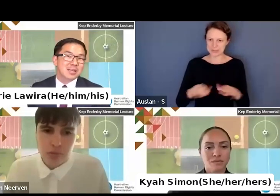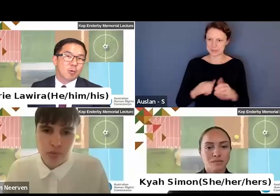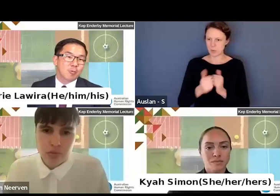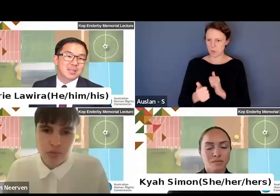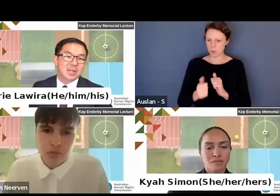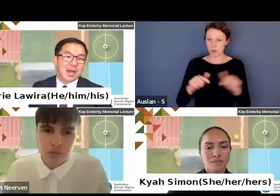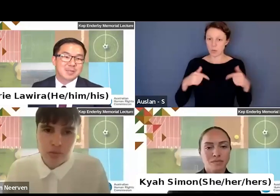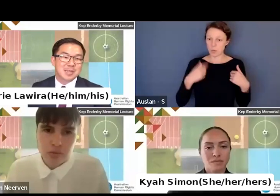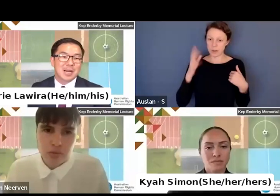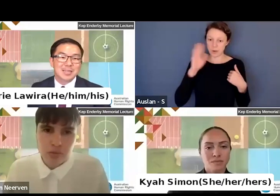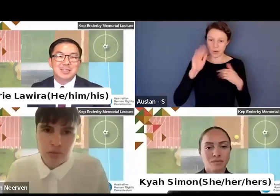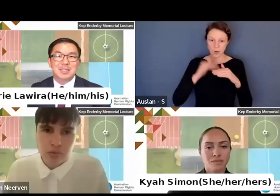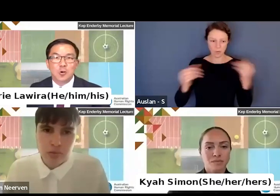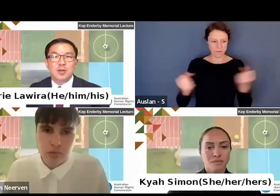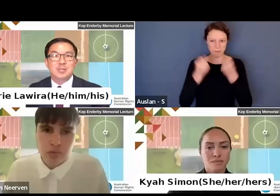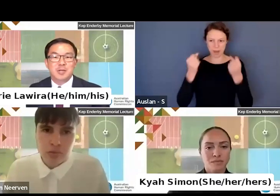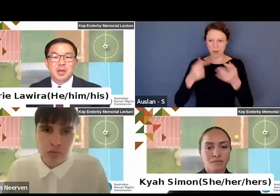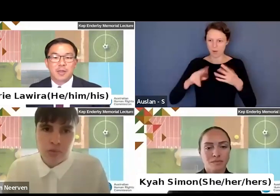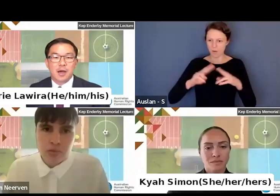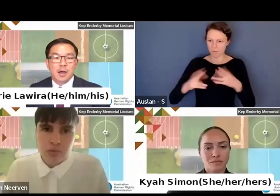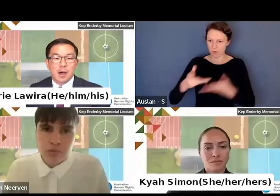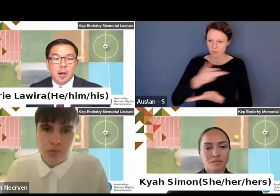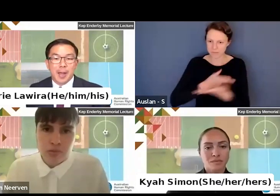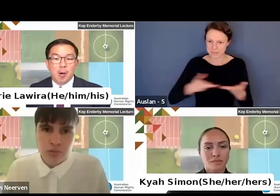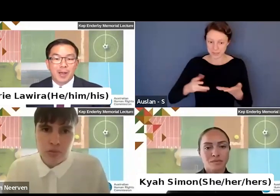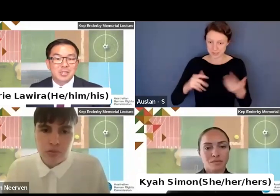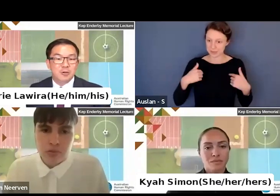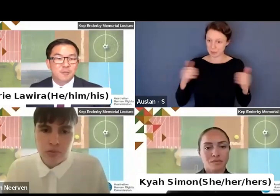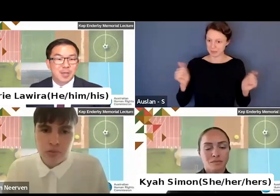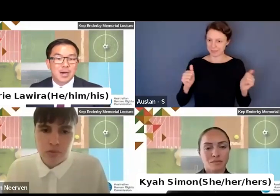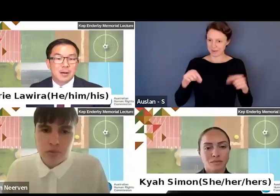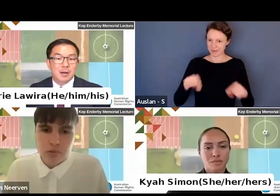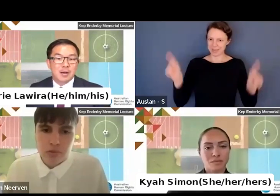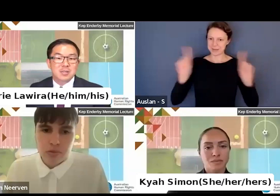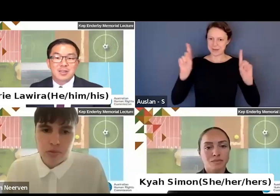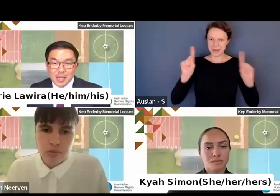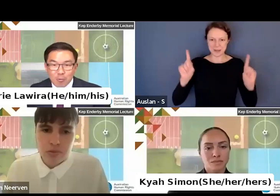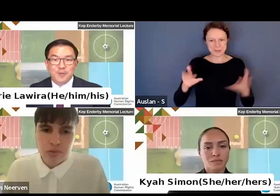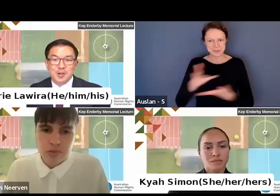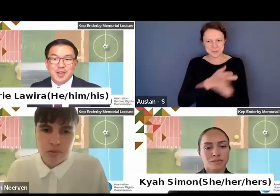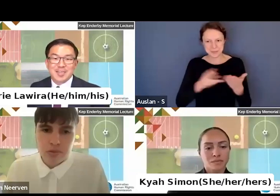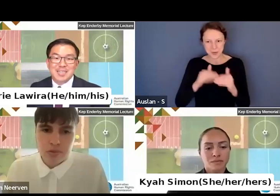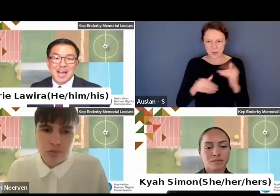That's what we did today. We started listening and talking to each other about where to from here. So thank you all for joining us today.